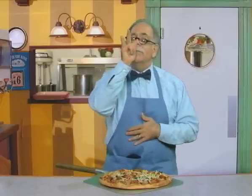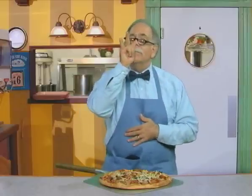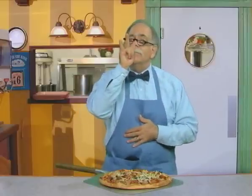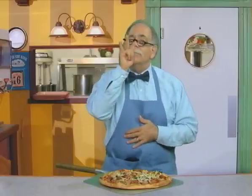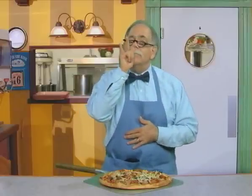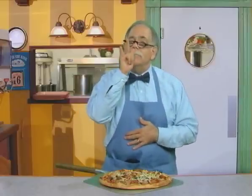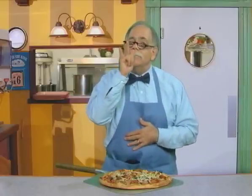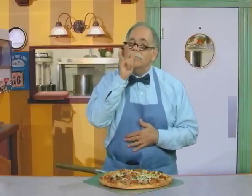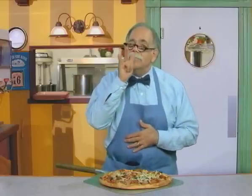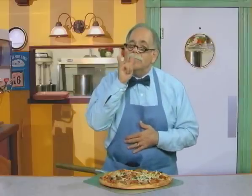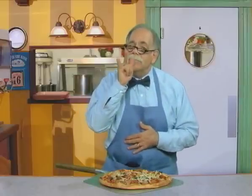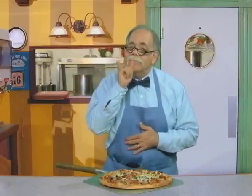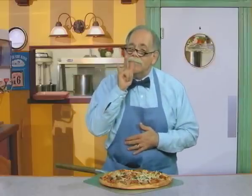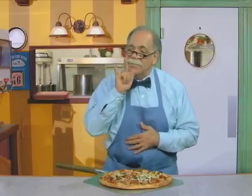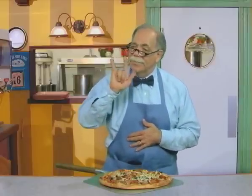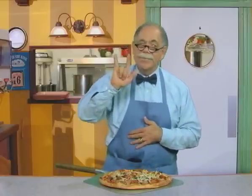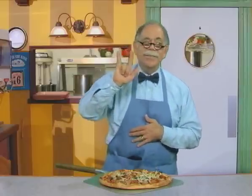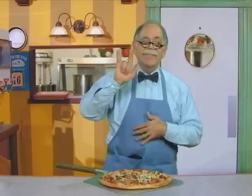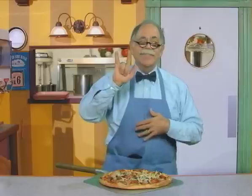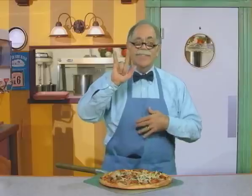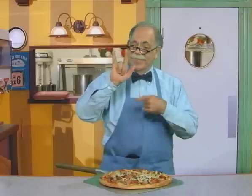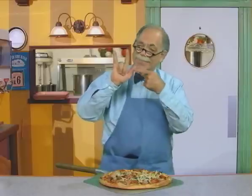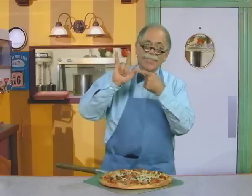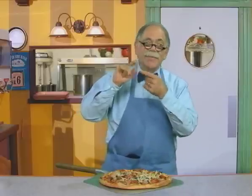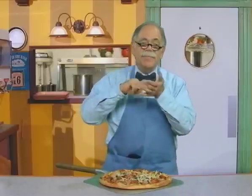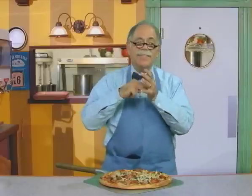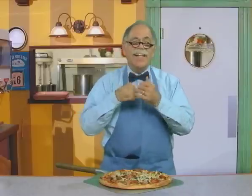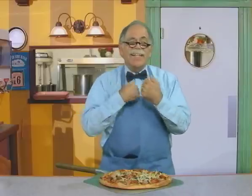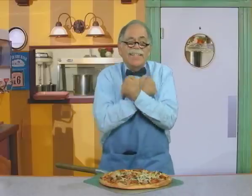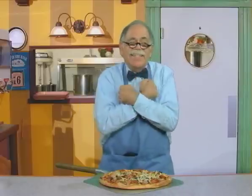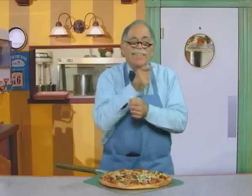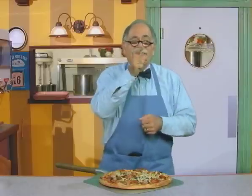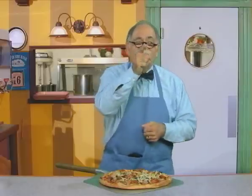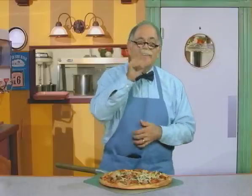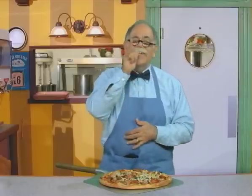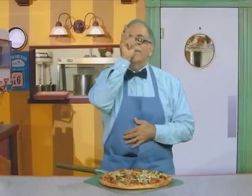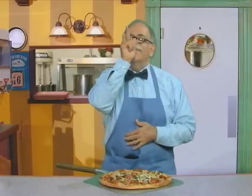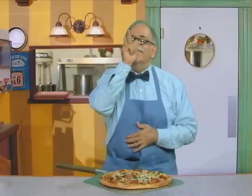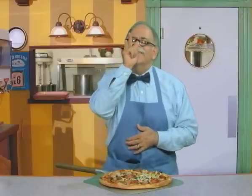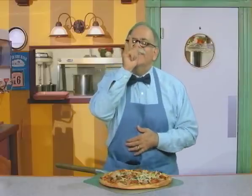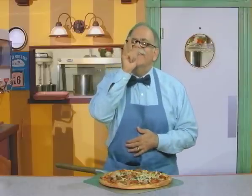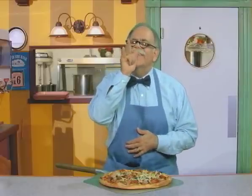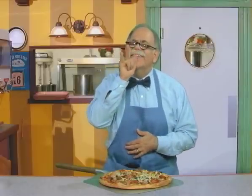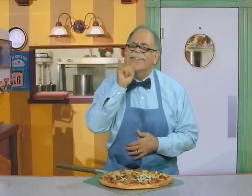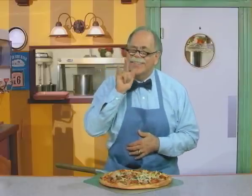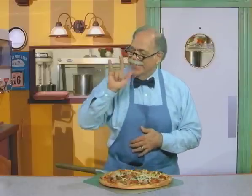I LOVE YOU WITH PATIENCE. THAT MEANS LOVE WITH PATIENCE.